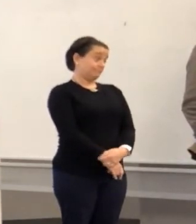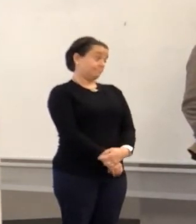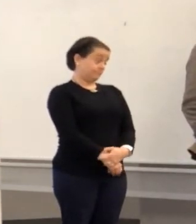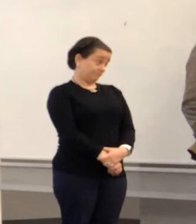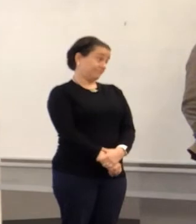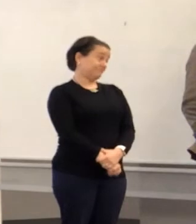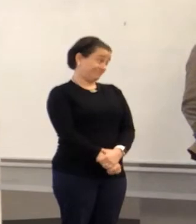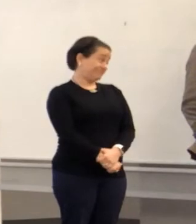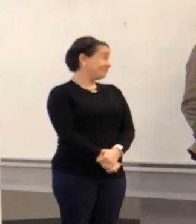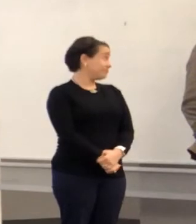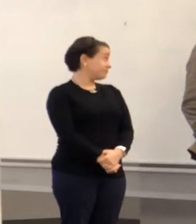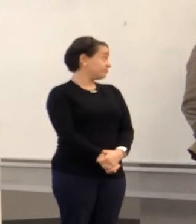how do we stop that.